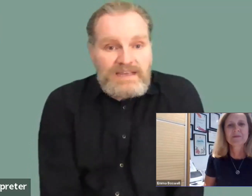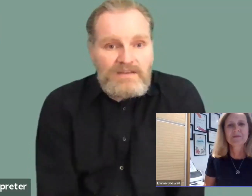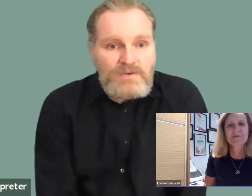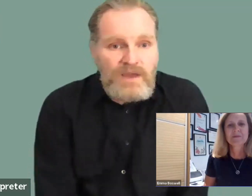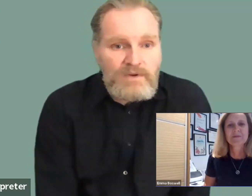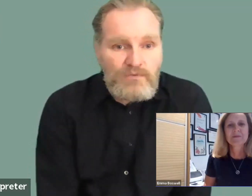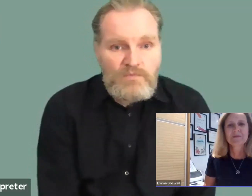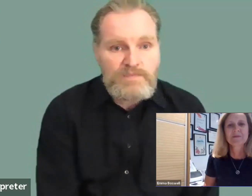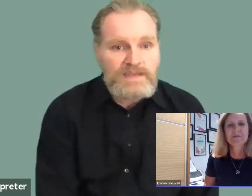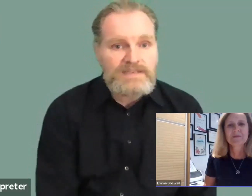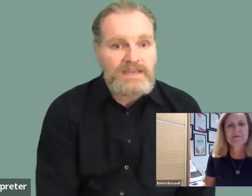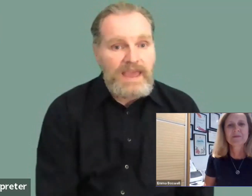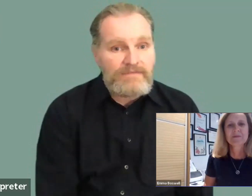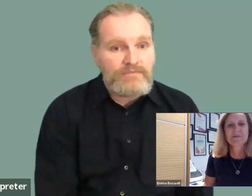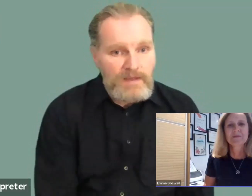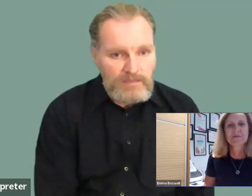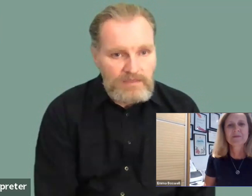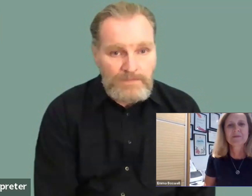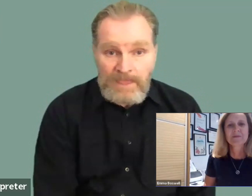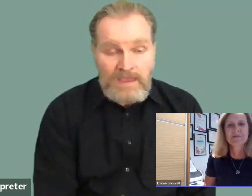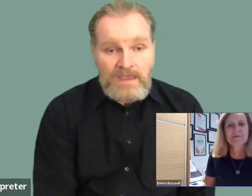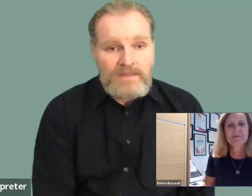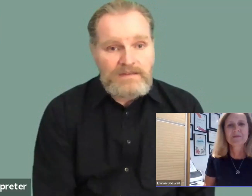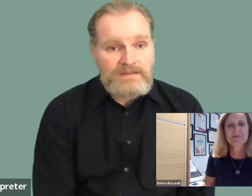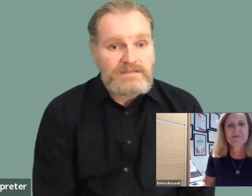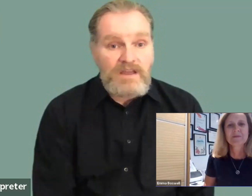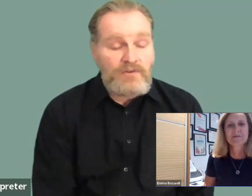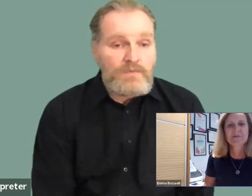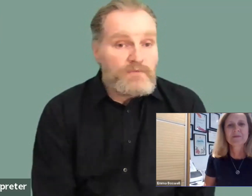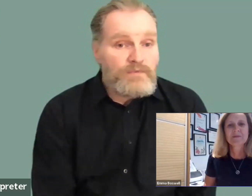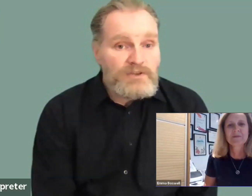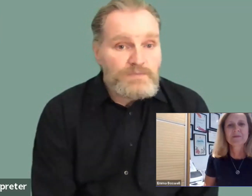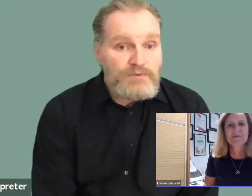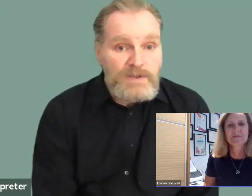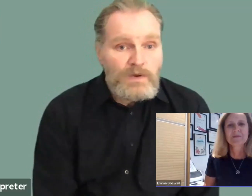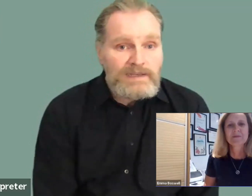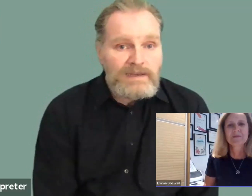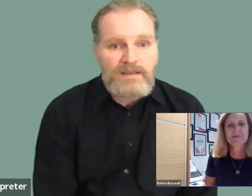together to have a group meeting every month. And that's a group that ranges pretty widely and